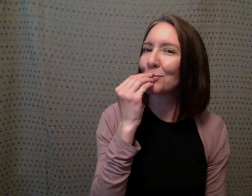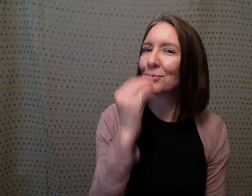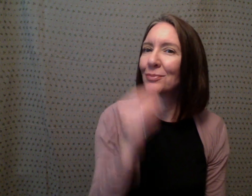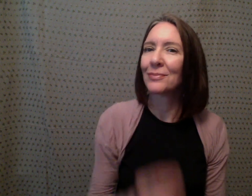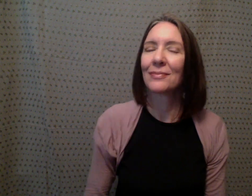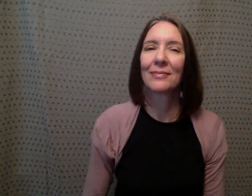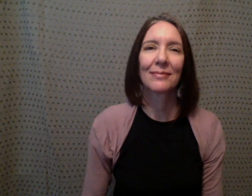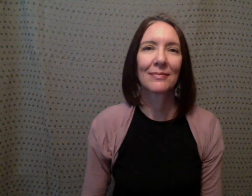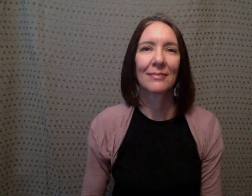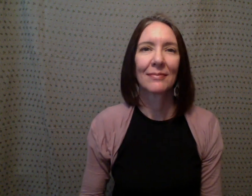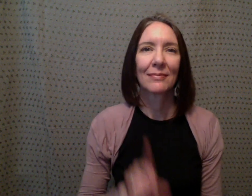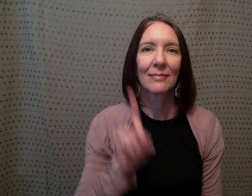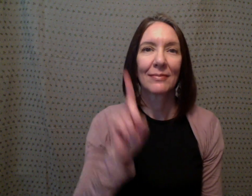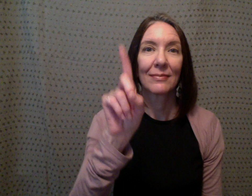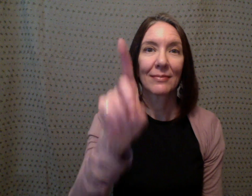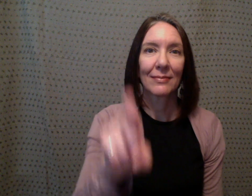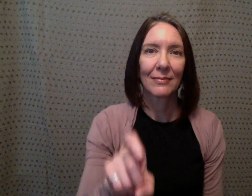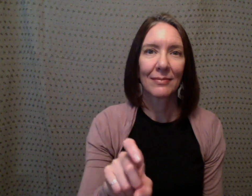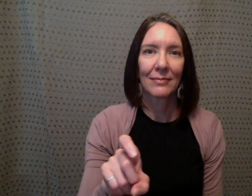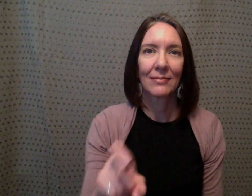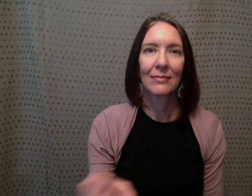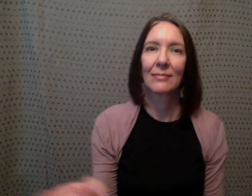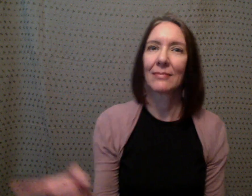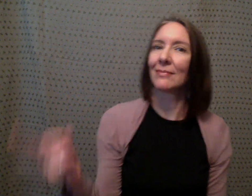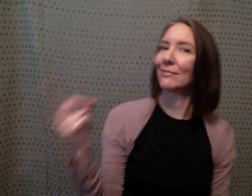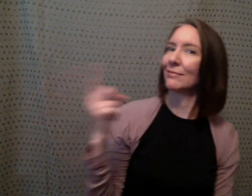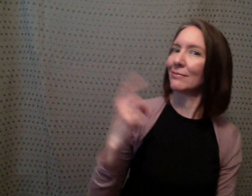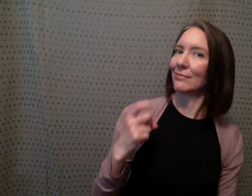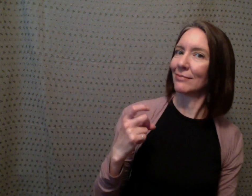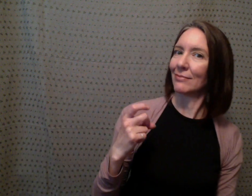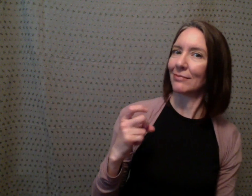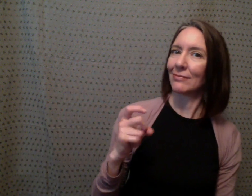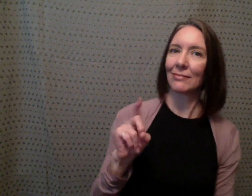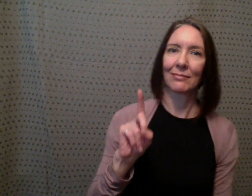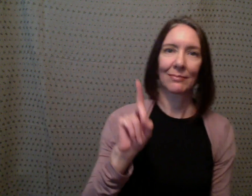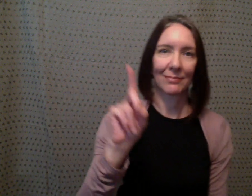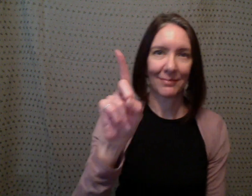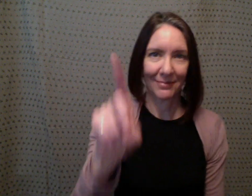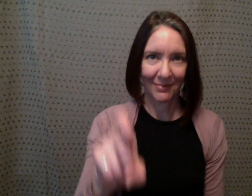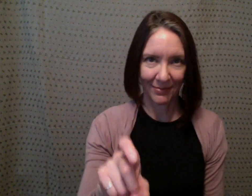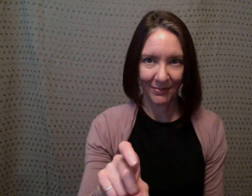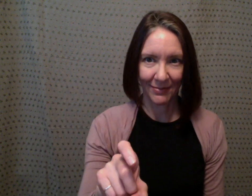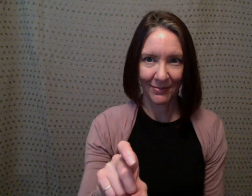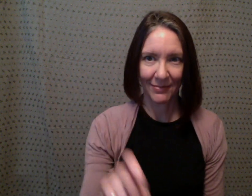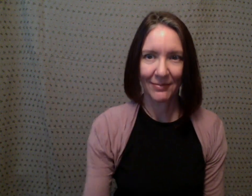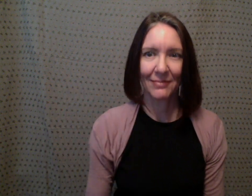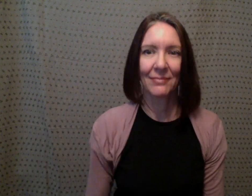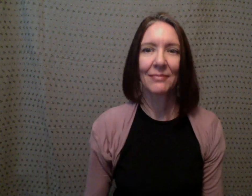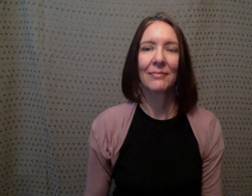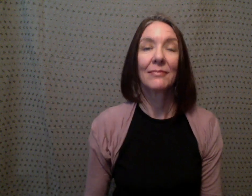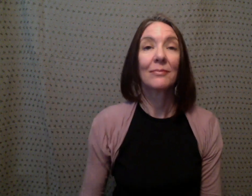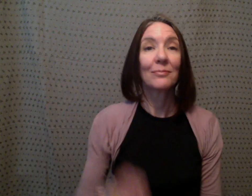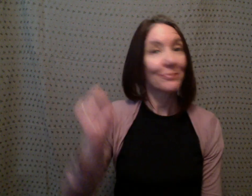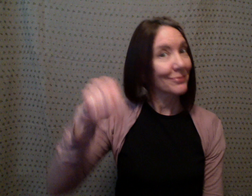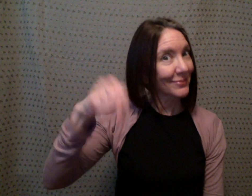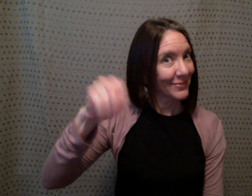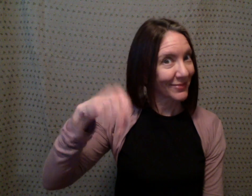food, ask, ask me, ask you,